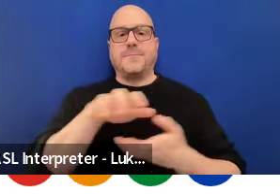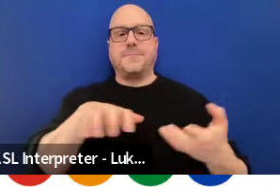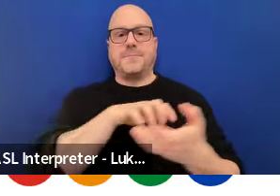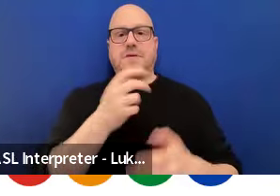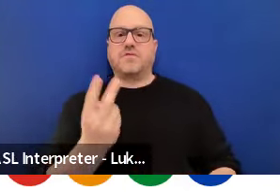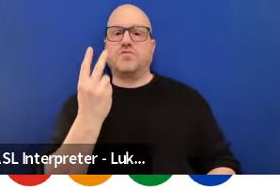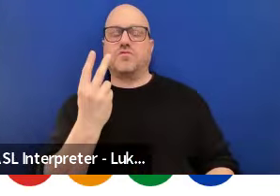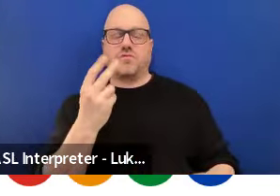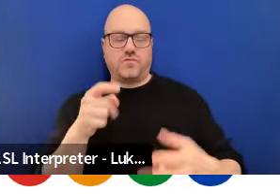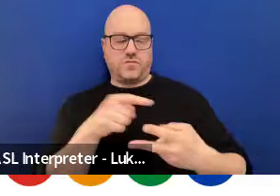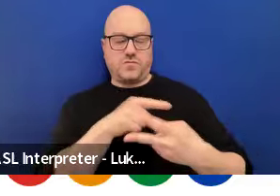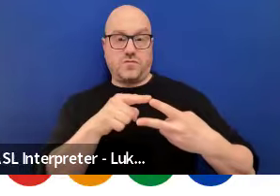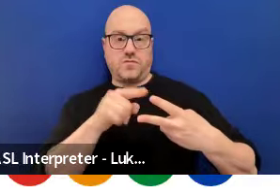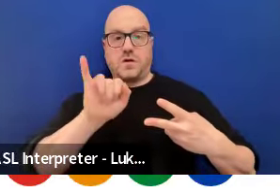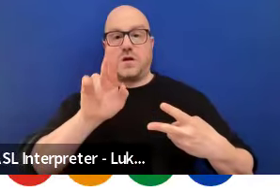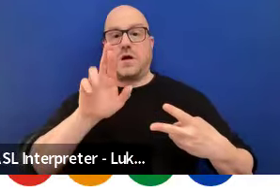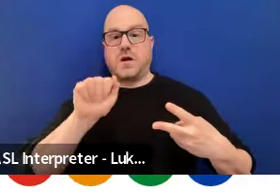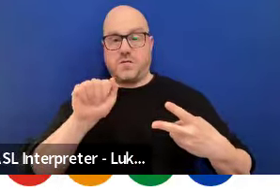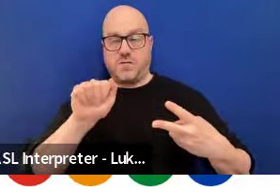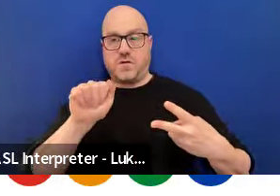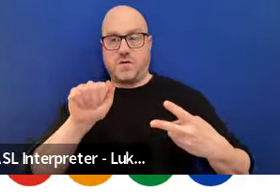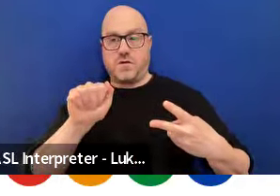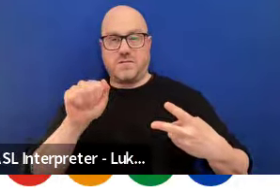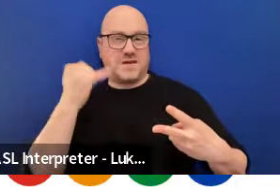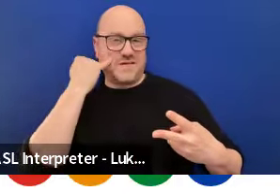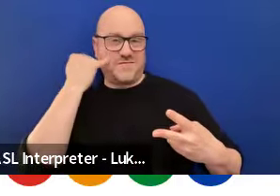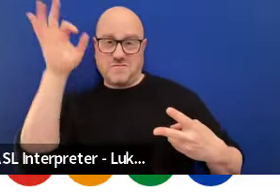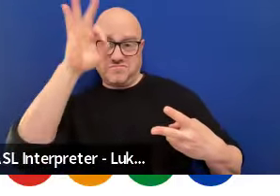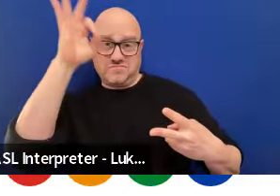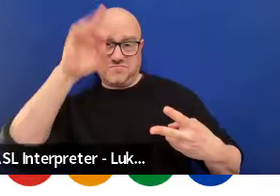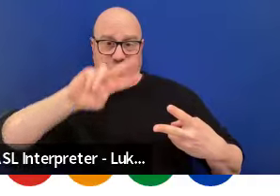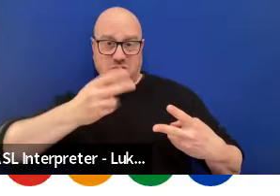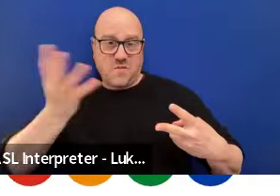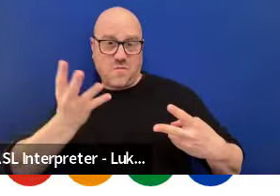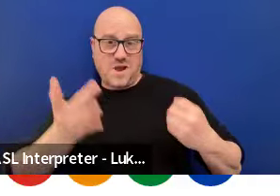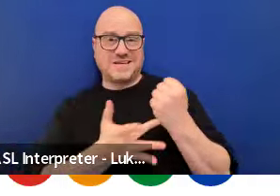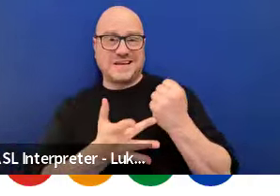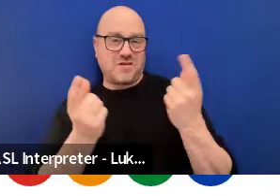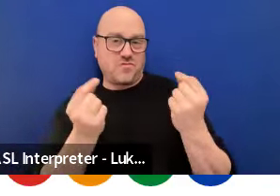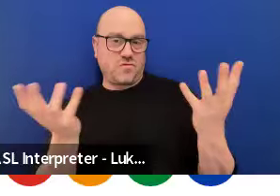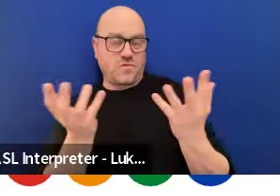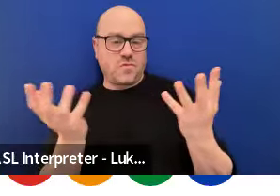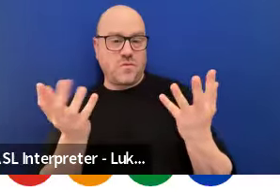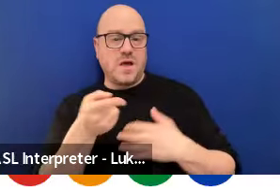OF HOMEWORK TO DO HERE... IT IS A COMBINATION OF IRA